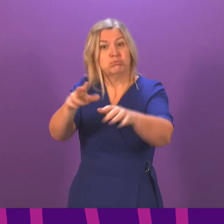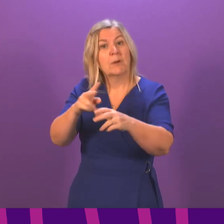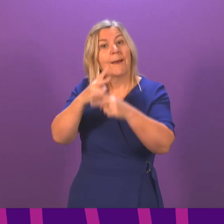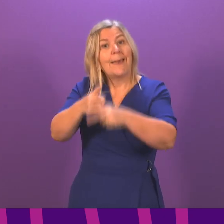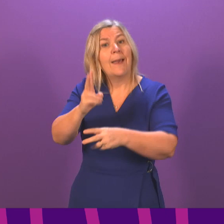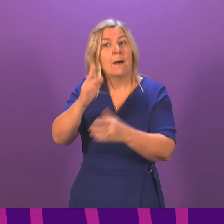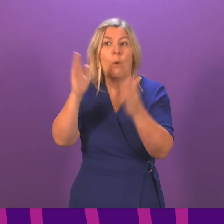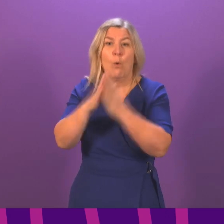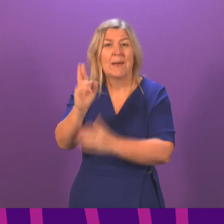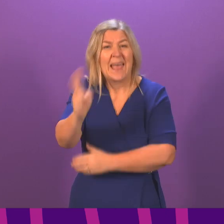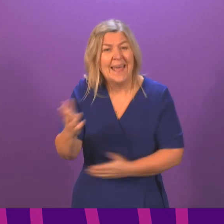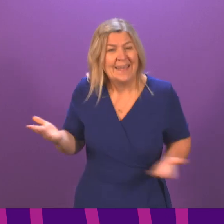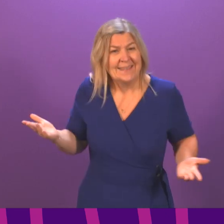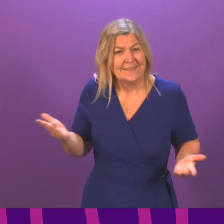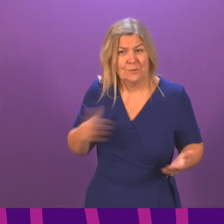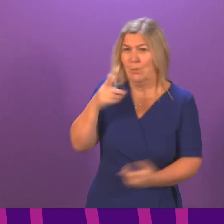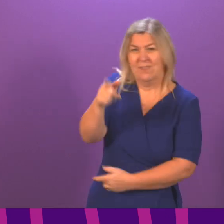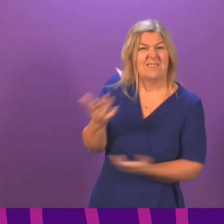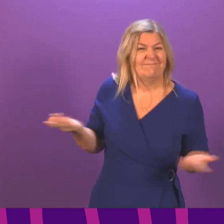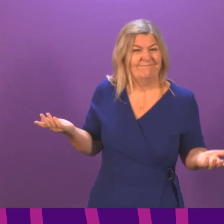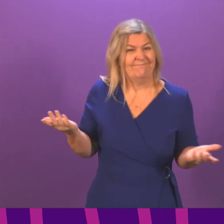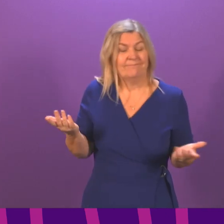to understand is that, if we thought that it was possible to go more quickly on these